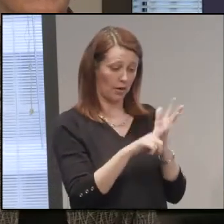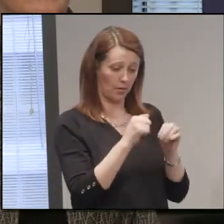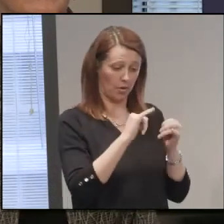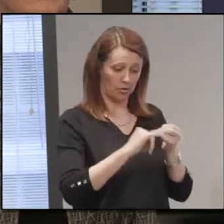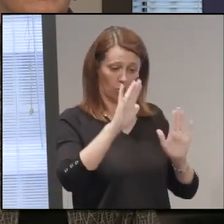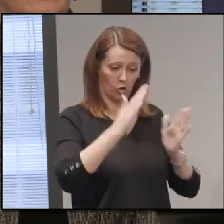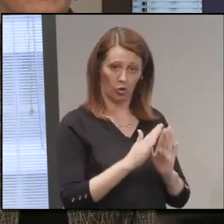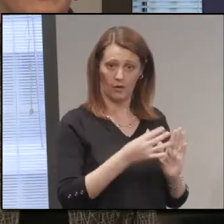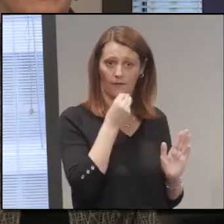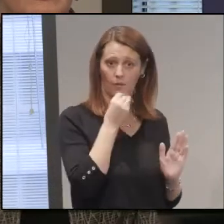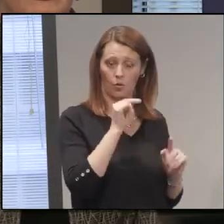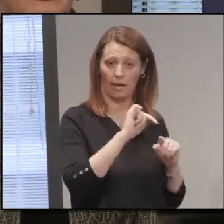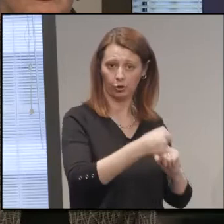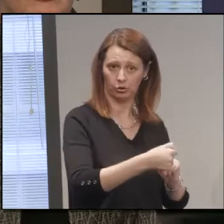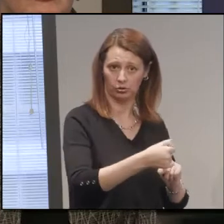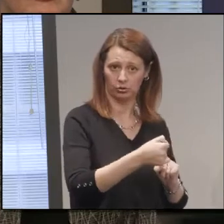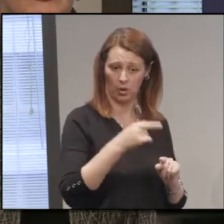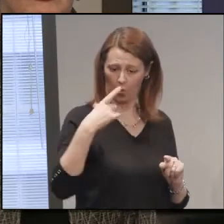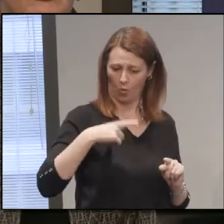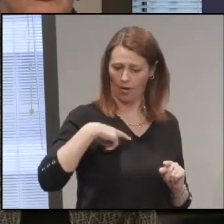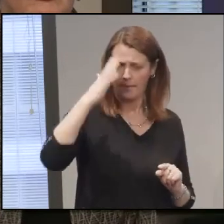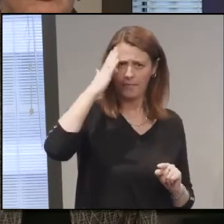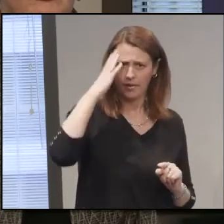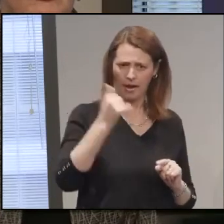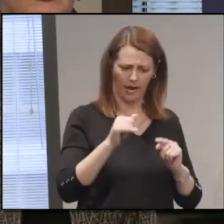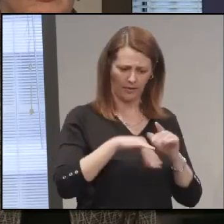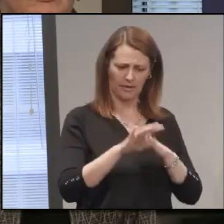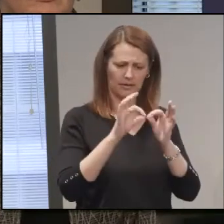in particular, and the reason the mums have these bugs in their bowel is because of the